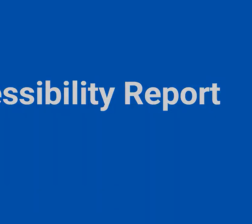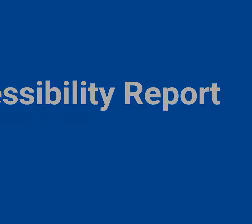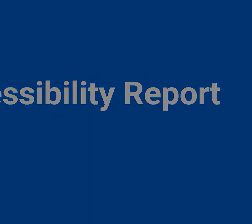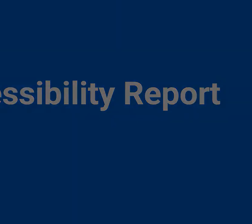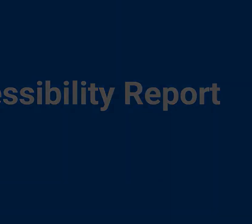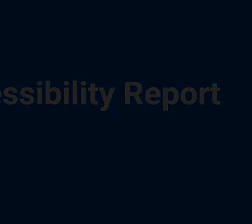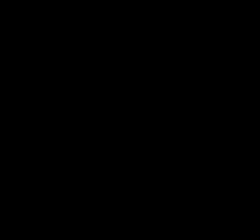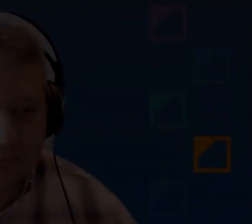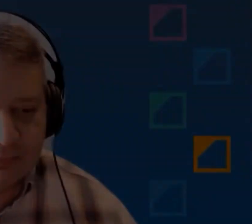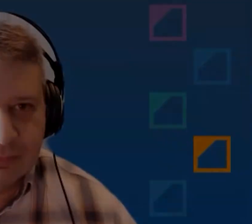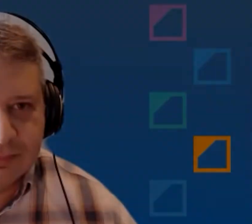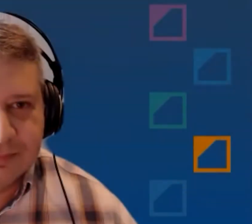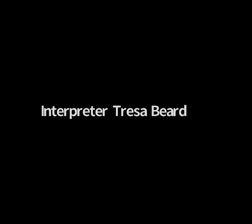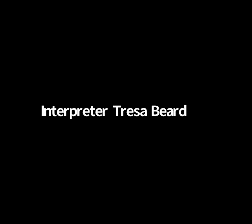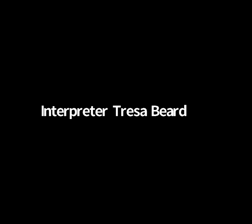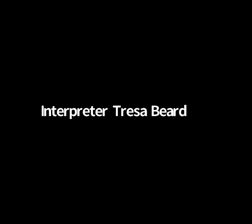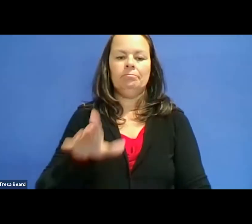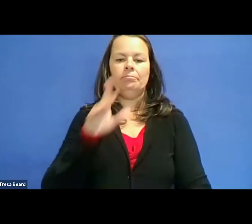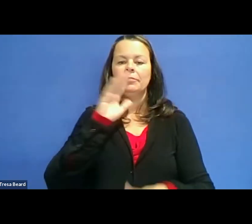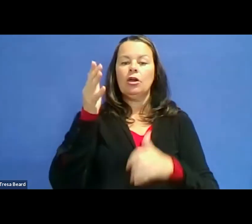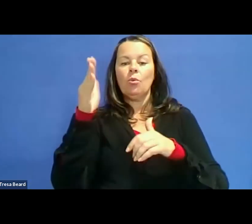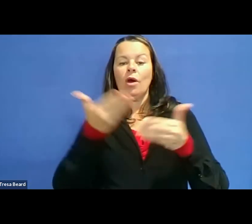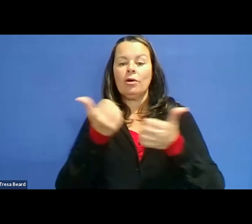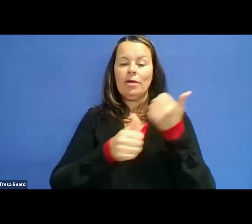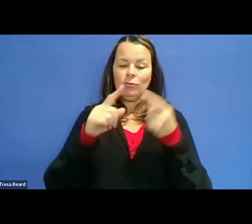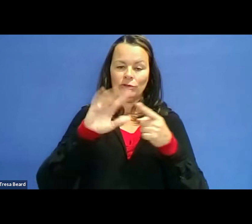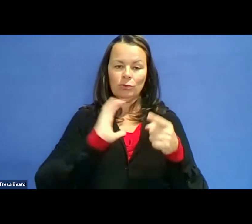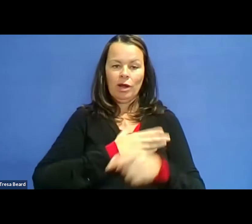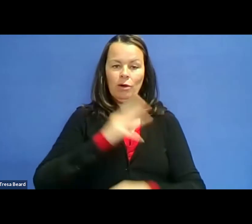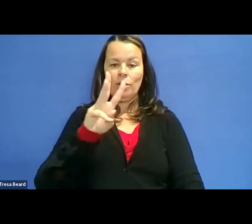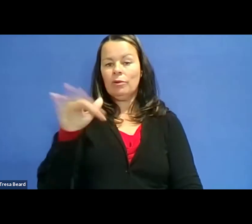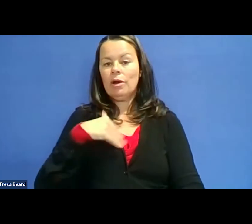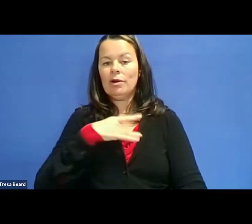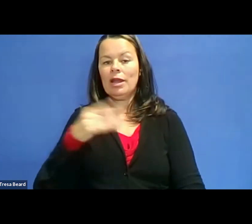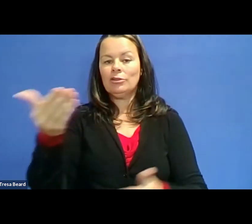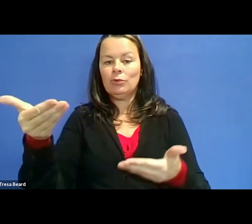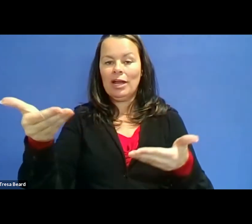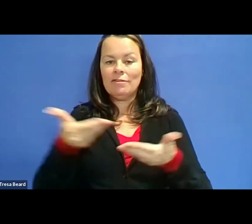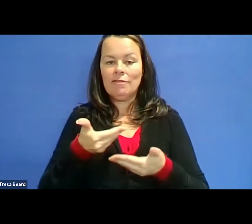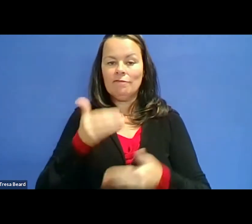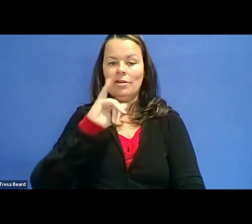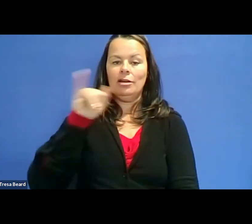The co-founder of Diamond to join me as we get this exciting webinar started today.